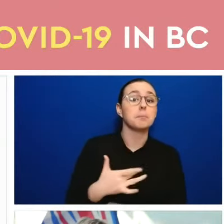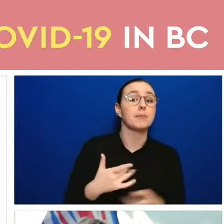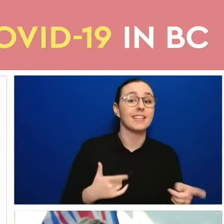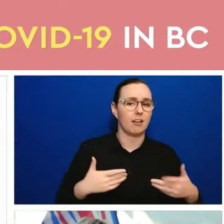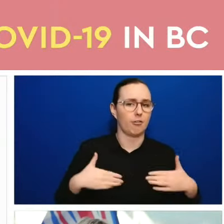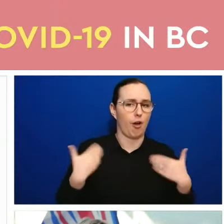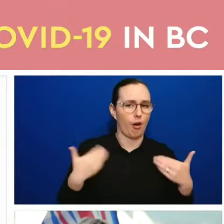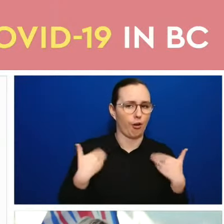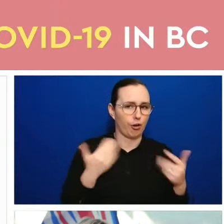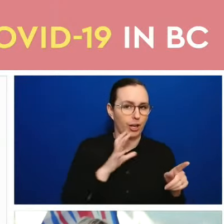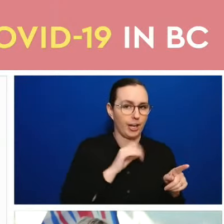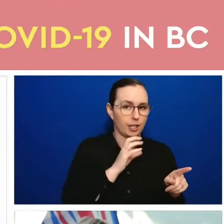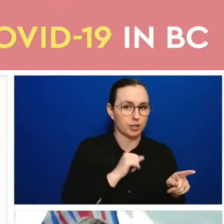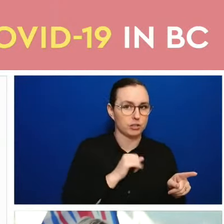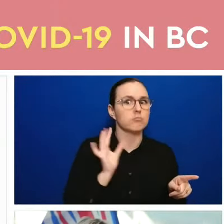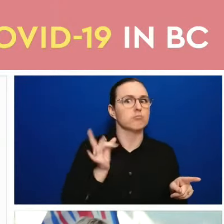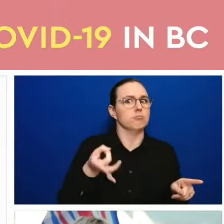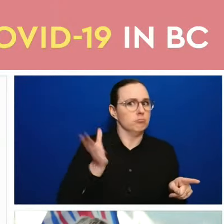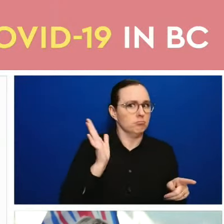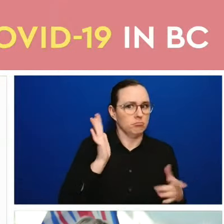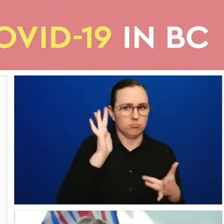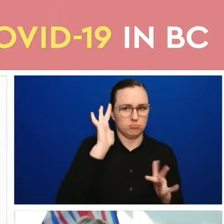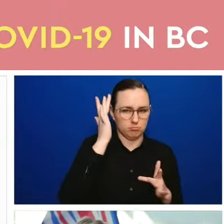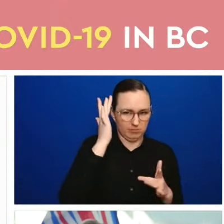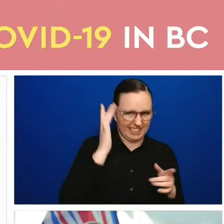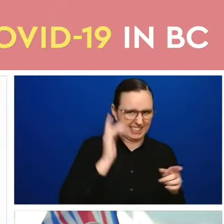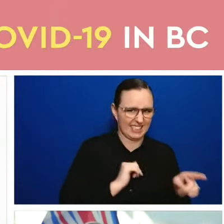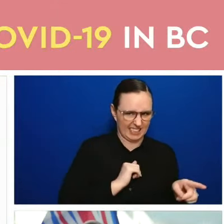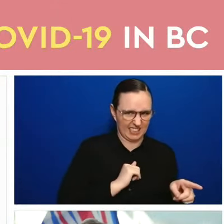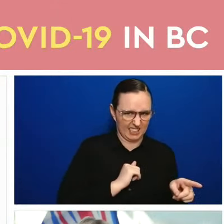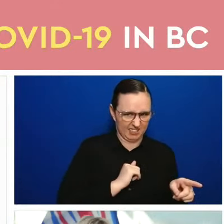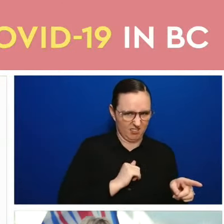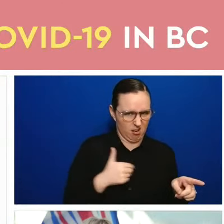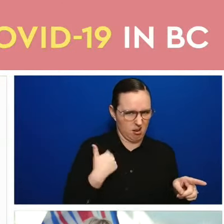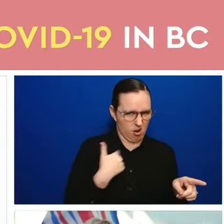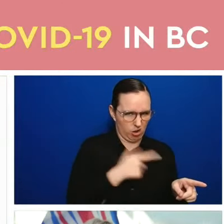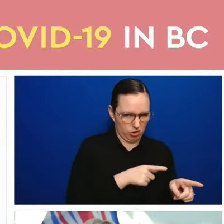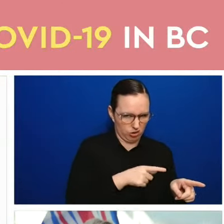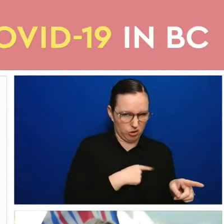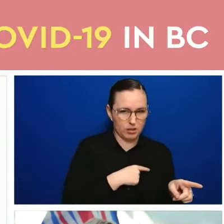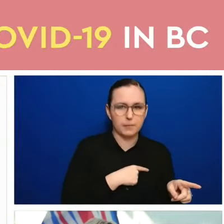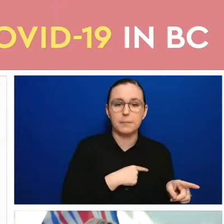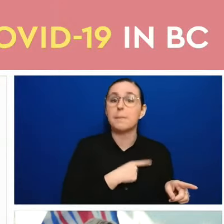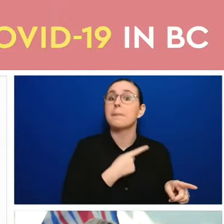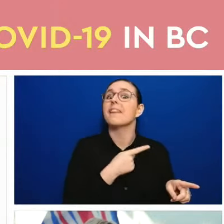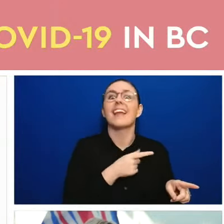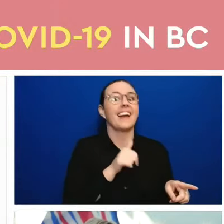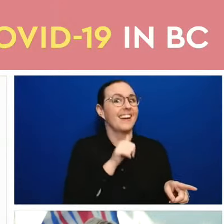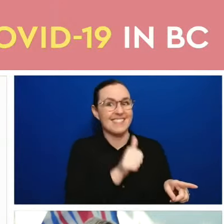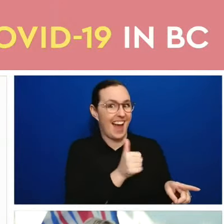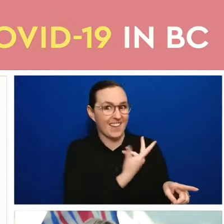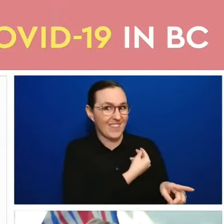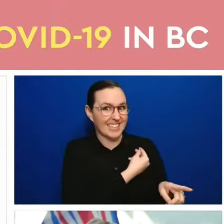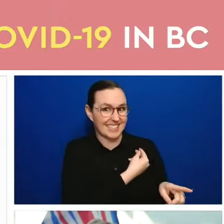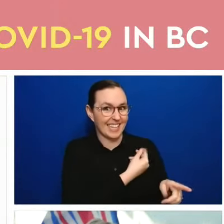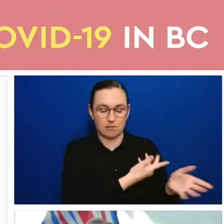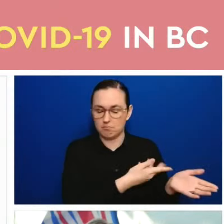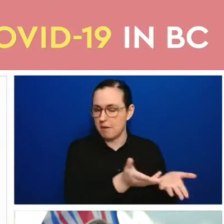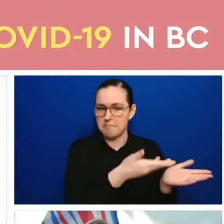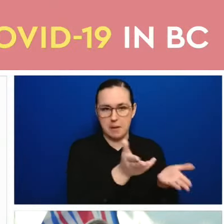be younger in Delta. So Delta is causing more severe infections in younger people. And as we have just seen, in